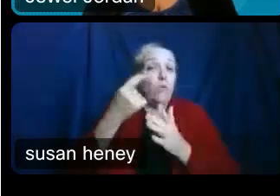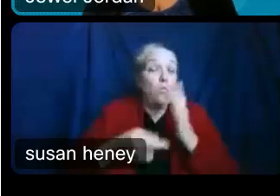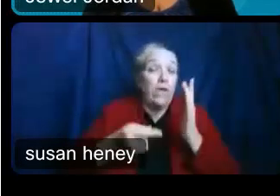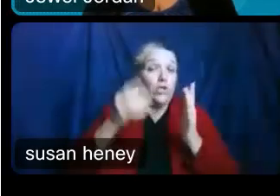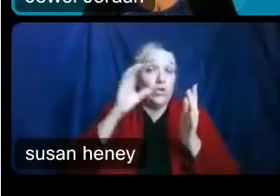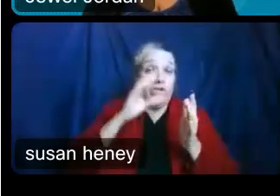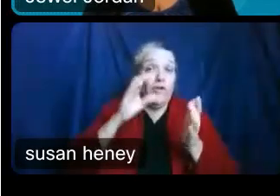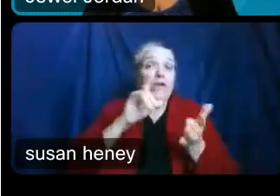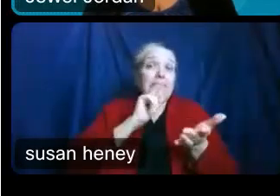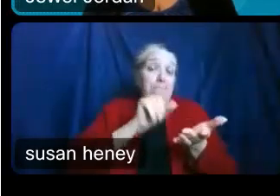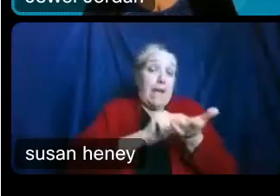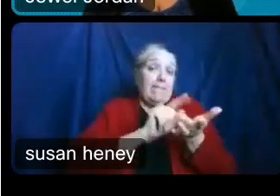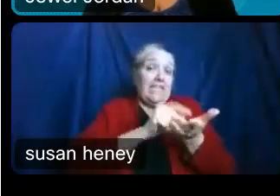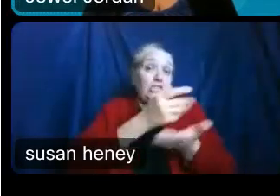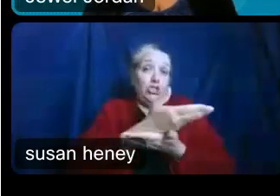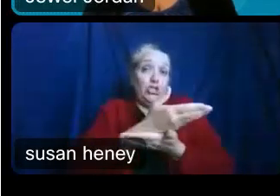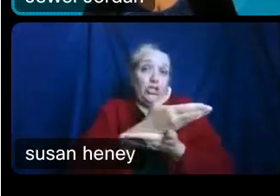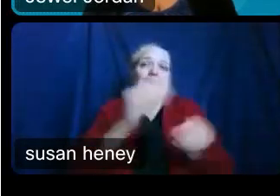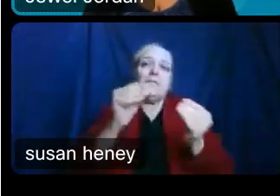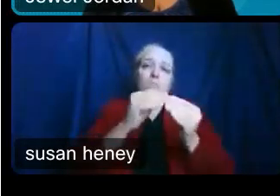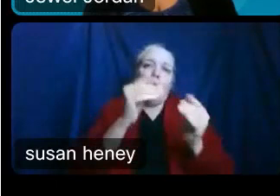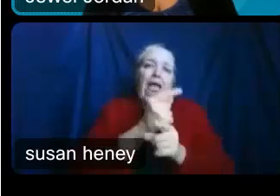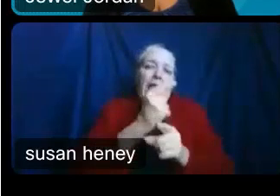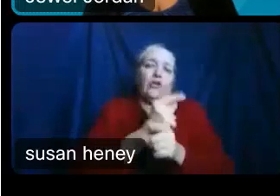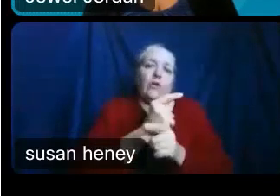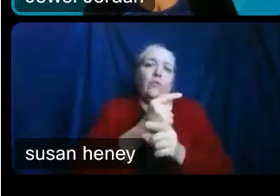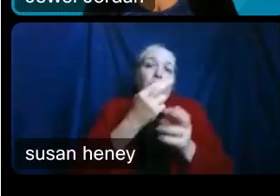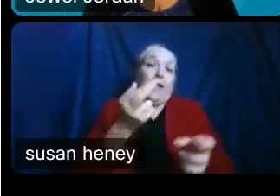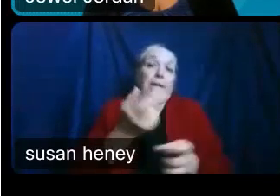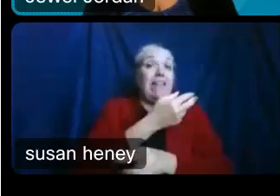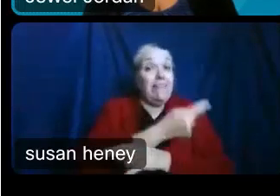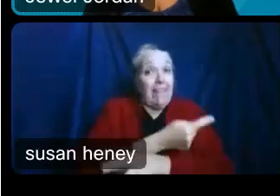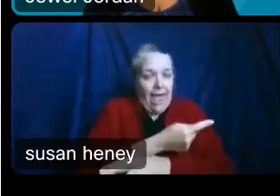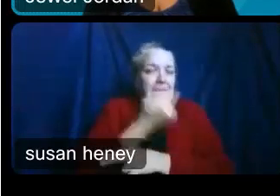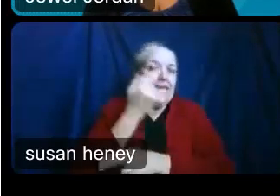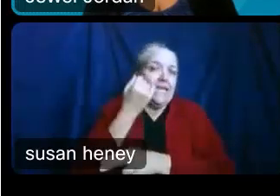published data is more accurate. We recommend you use that. But if you want something that's